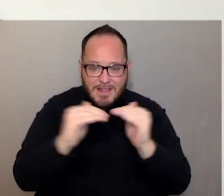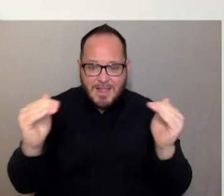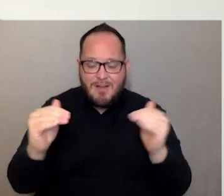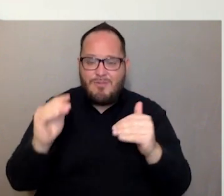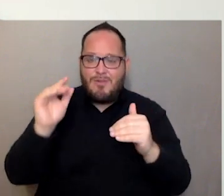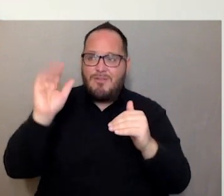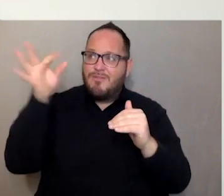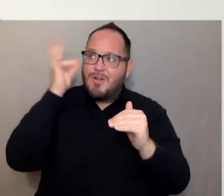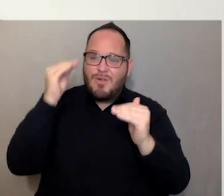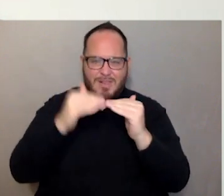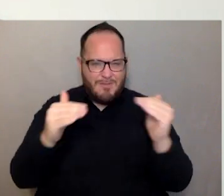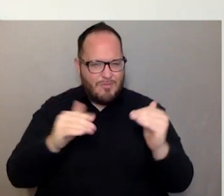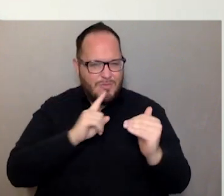CHANGES THAT CAN HAPPEN AT THE STATE LEVEL, IT'S A BIG PROBLEM